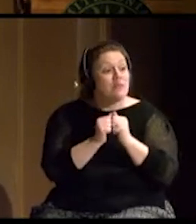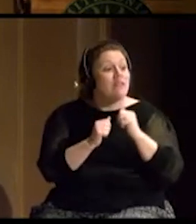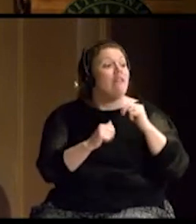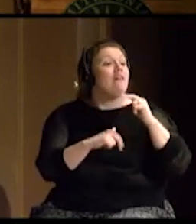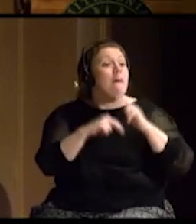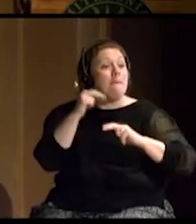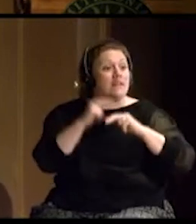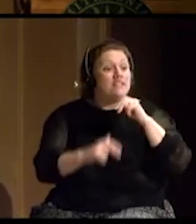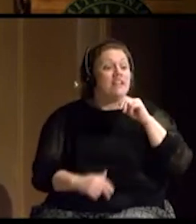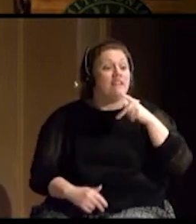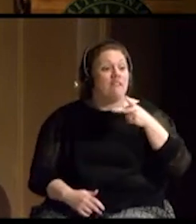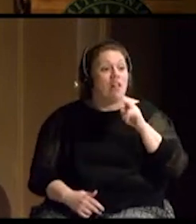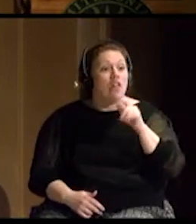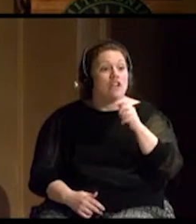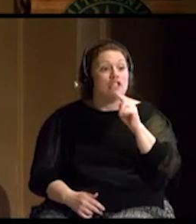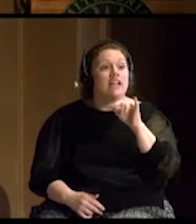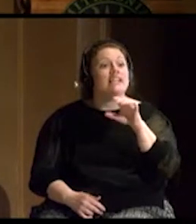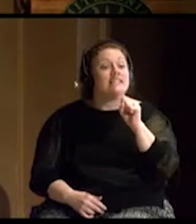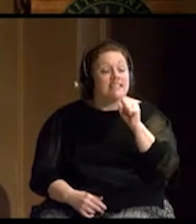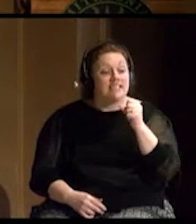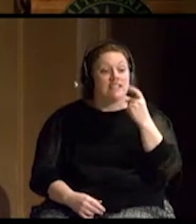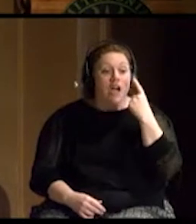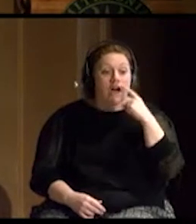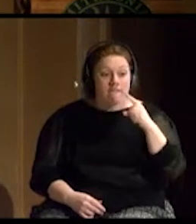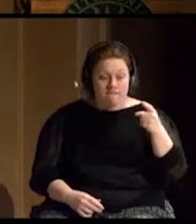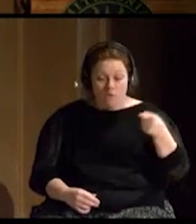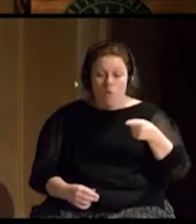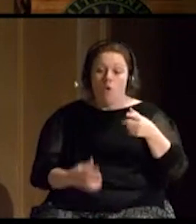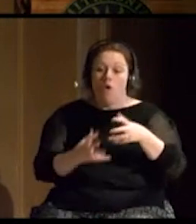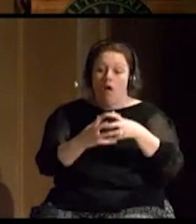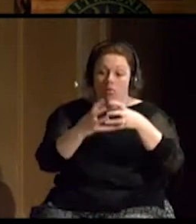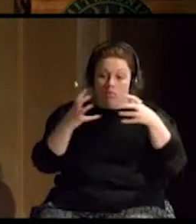much-needed tools for robust macroevolutionary inferences.